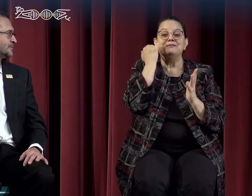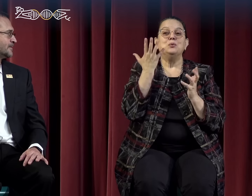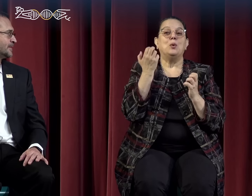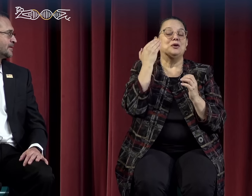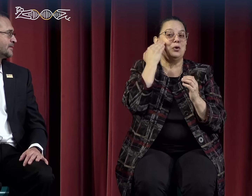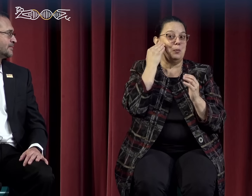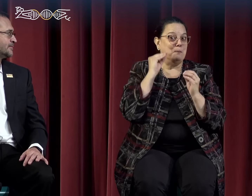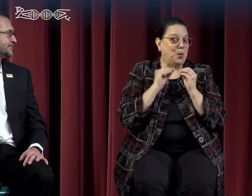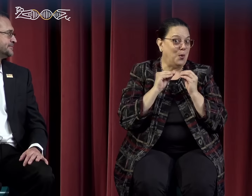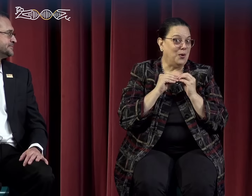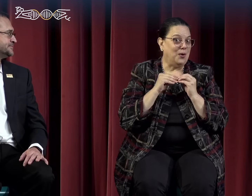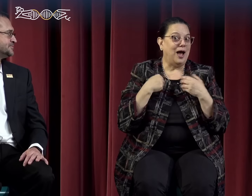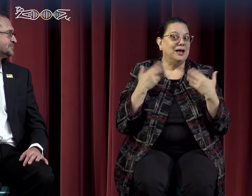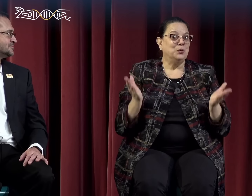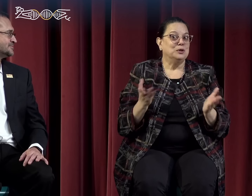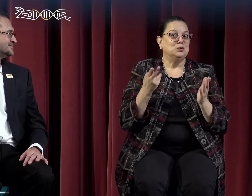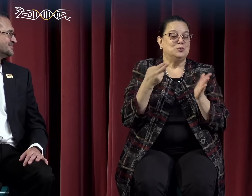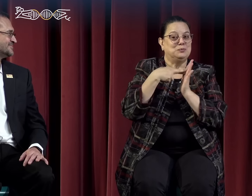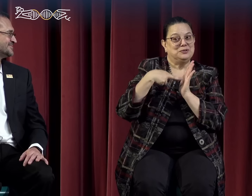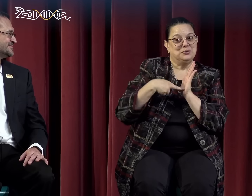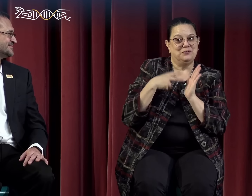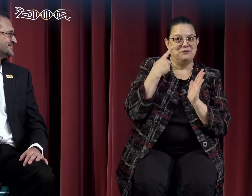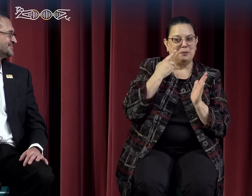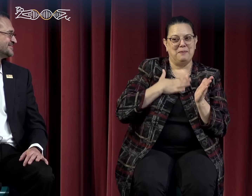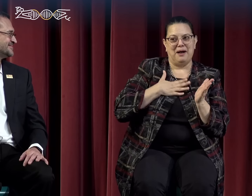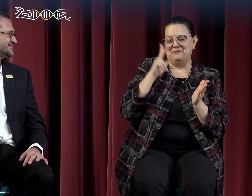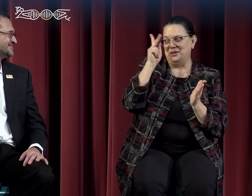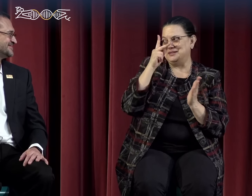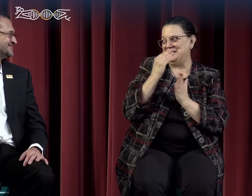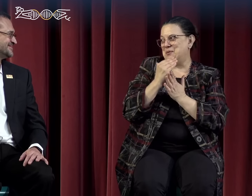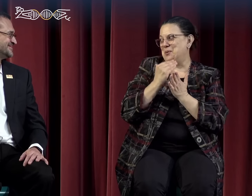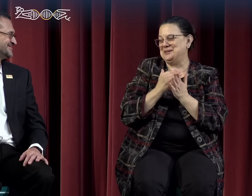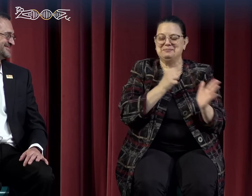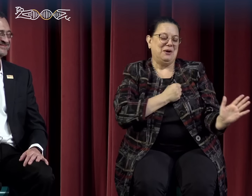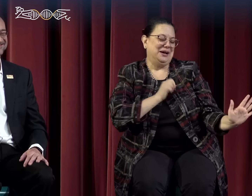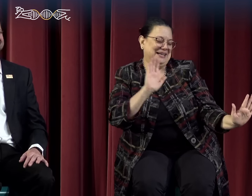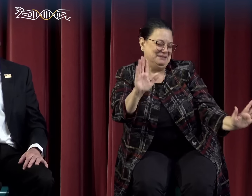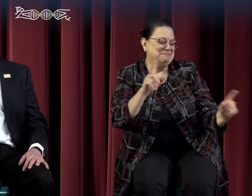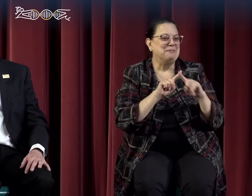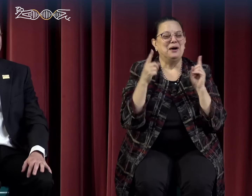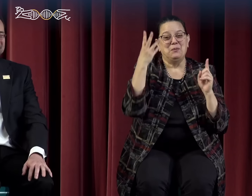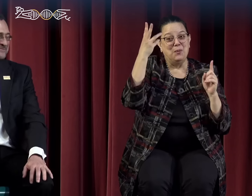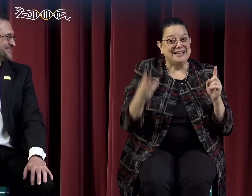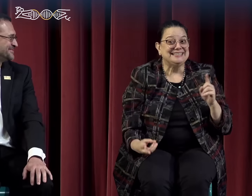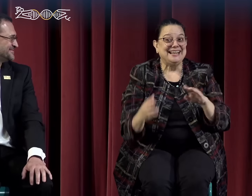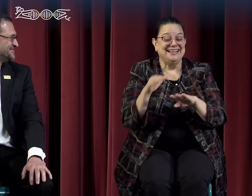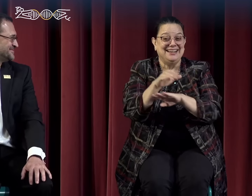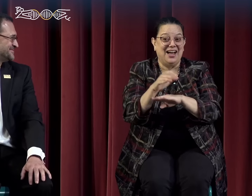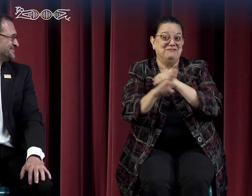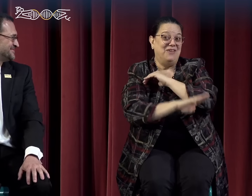If you'd like to know more encourage you to register for my philosophy course,